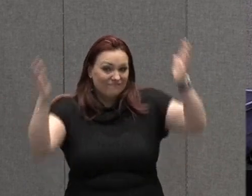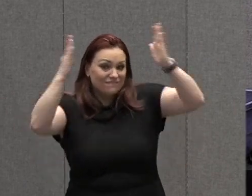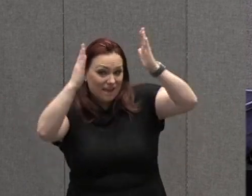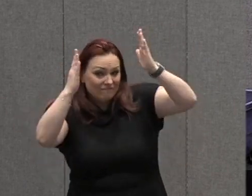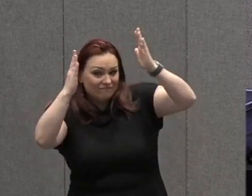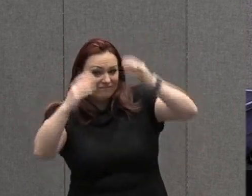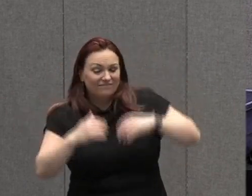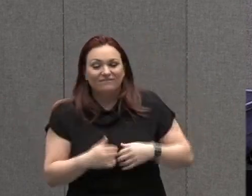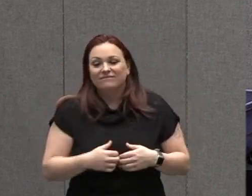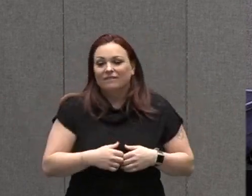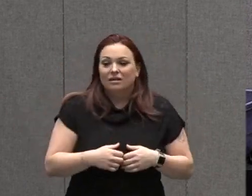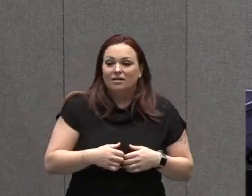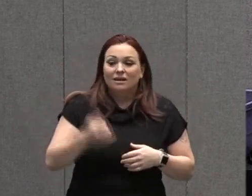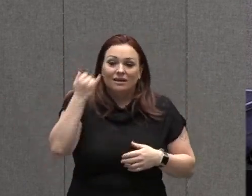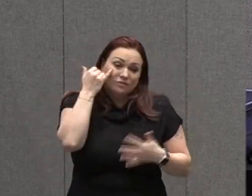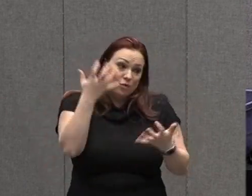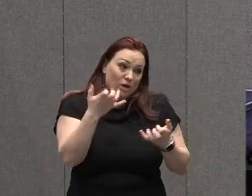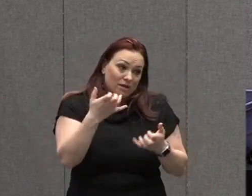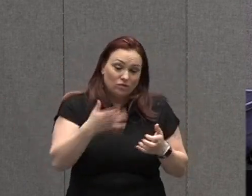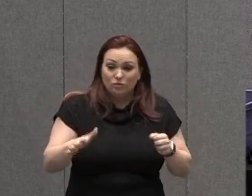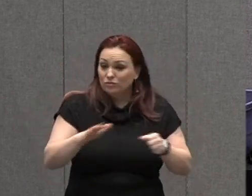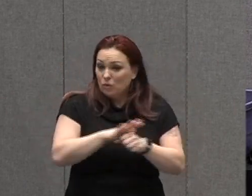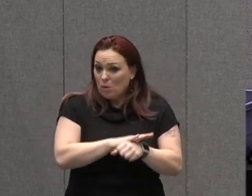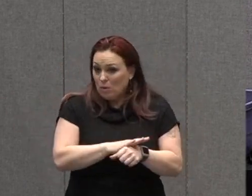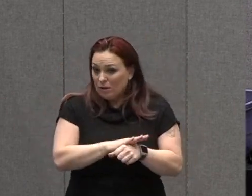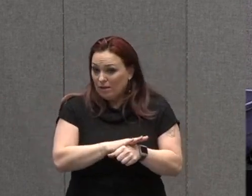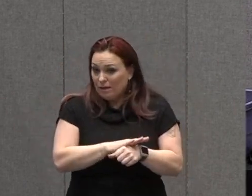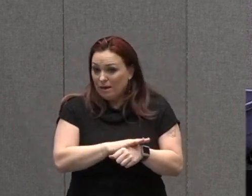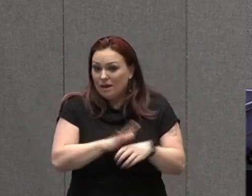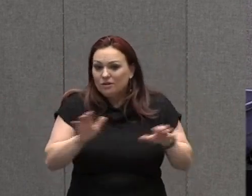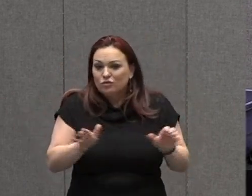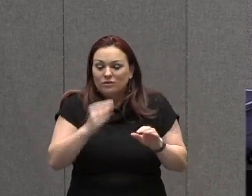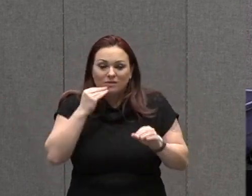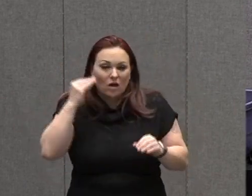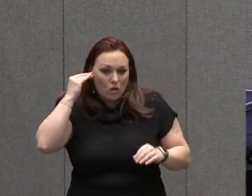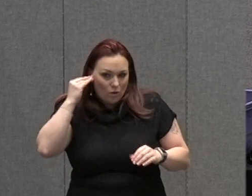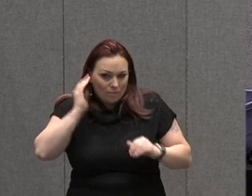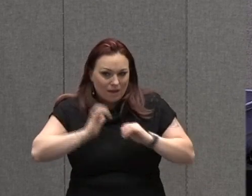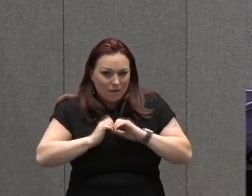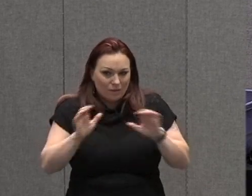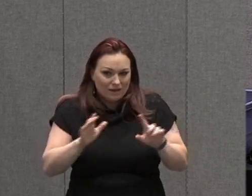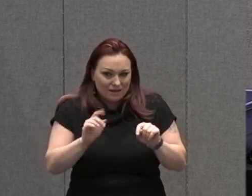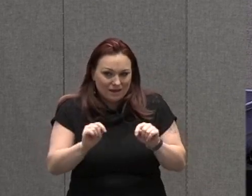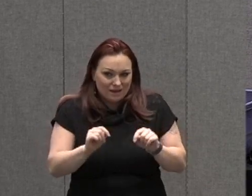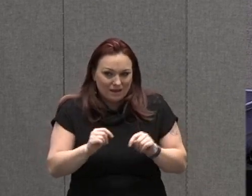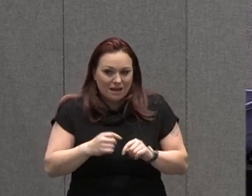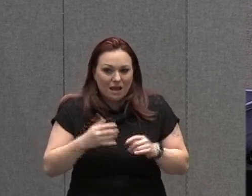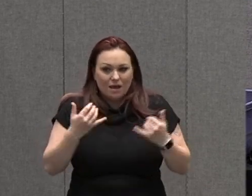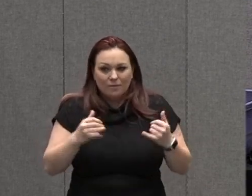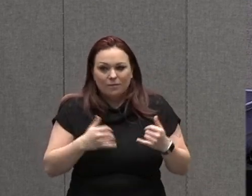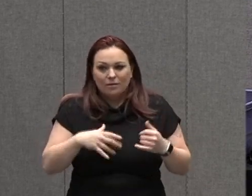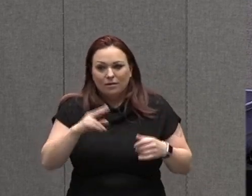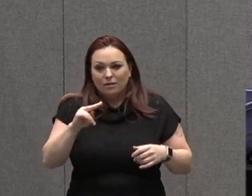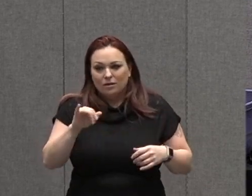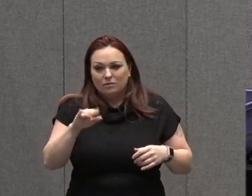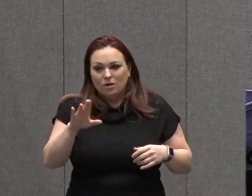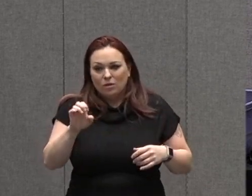So if you wanted to totally completely do this at home the way we just did, I'm playing the notes C and G,